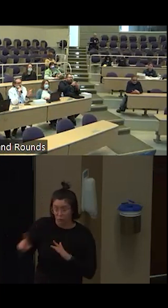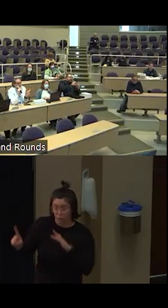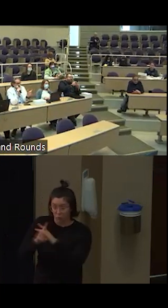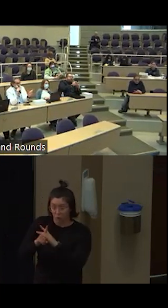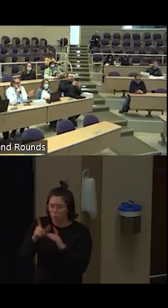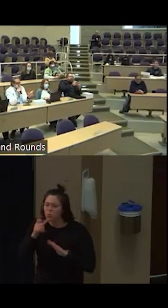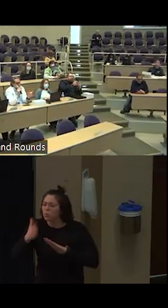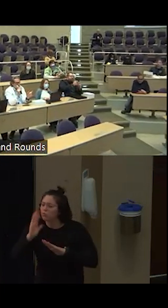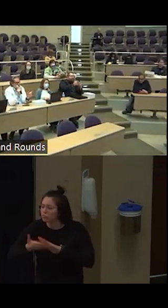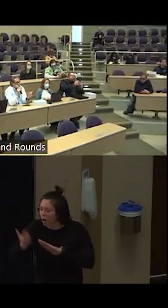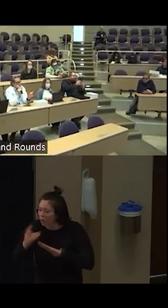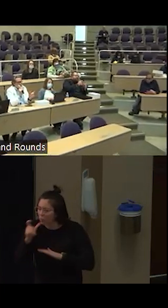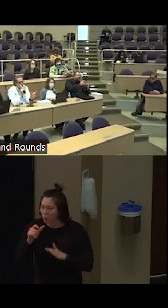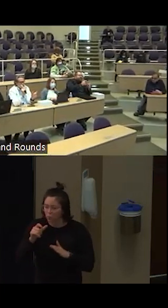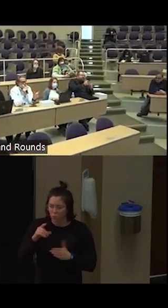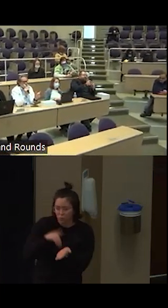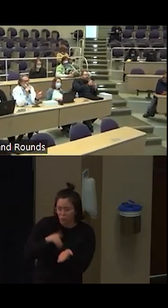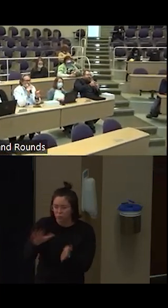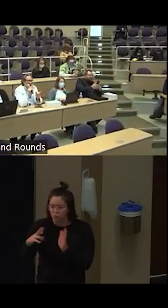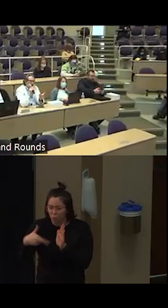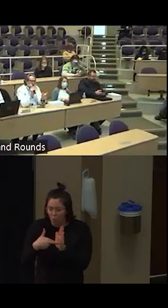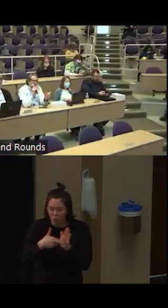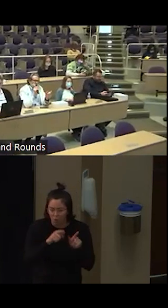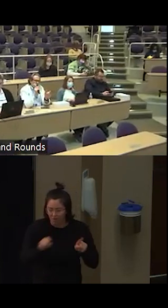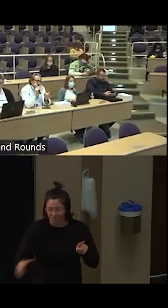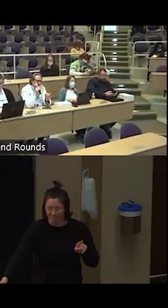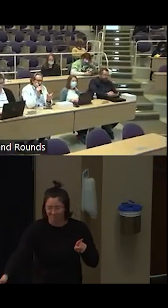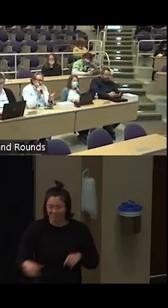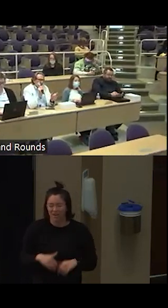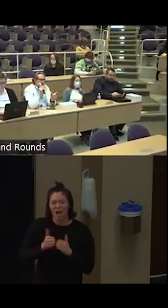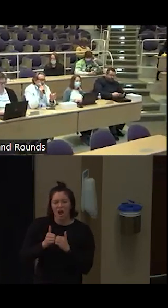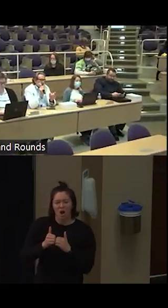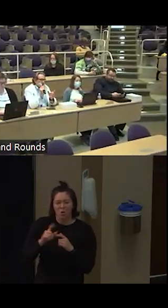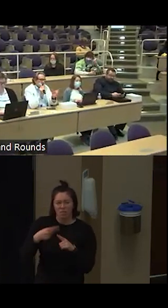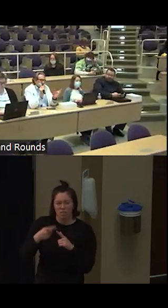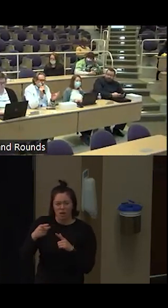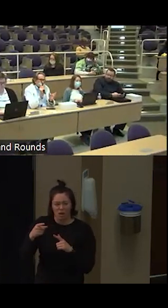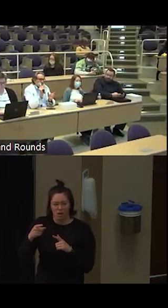that and how the different duties can be passed down and so how has that then developed and that